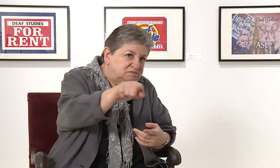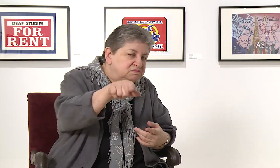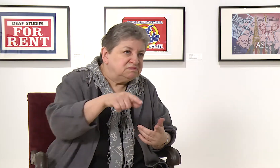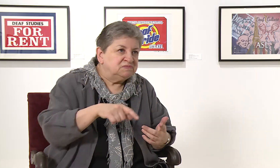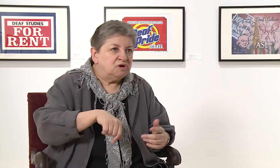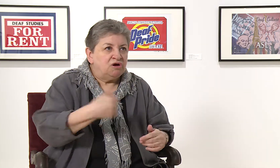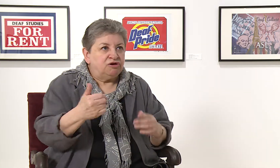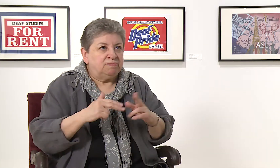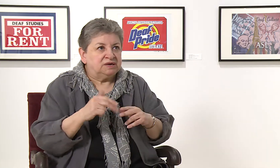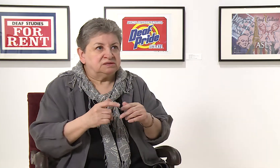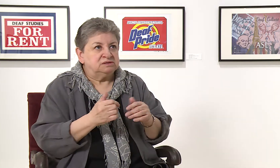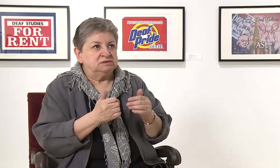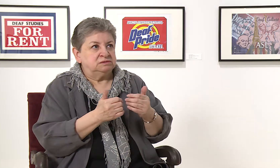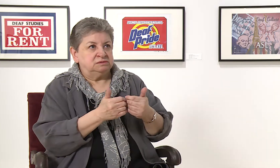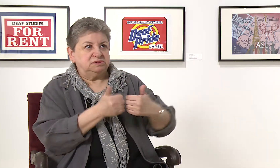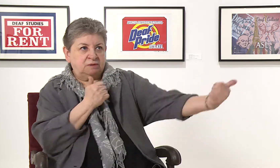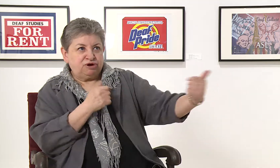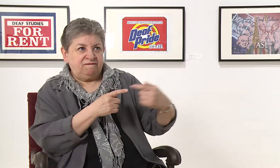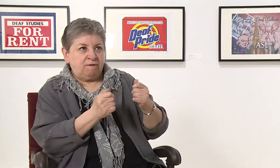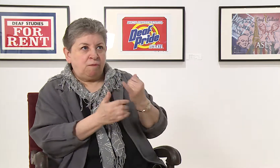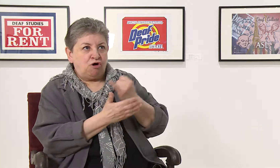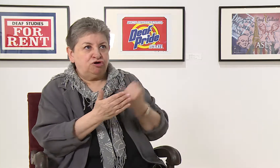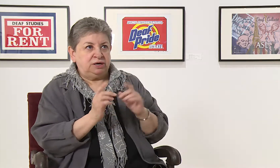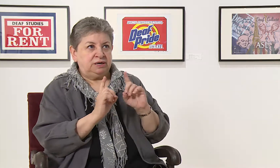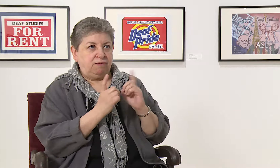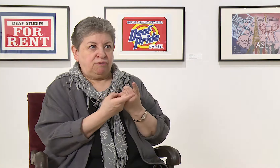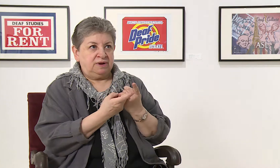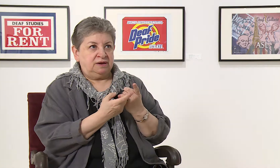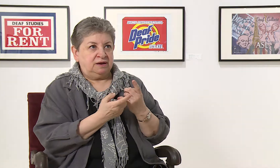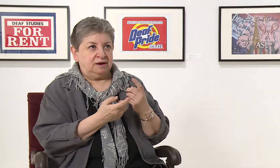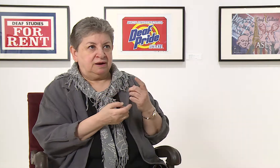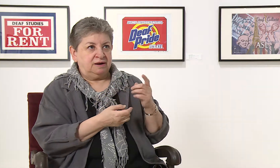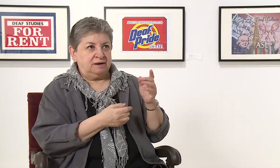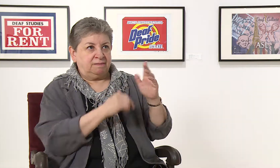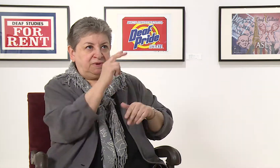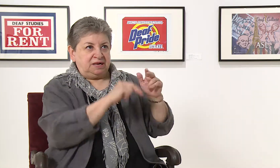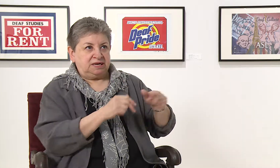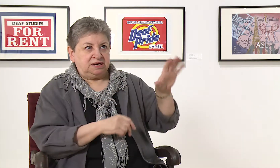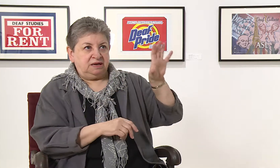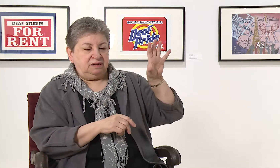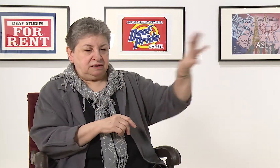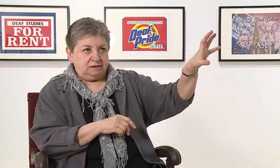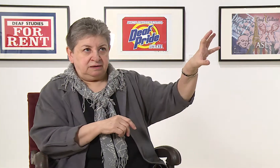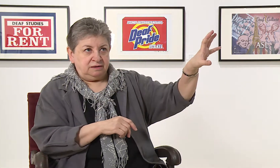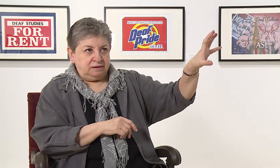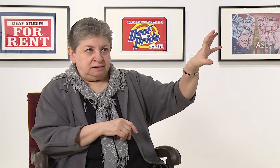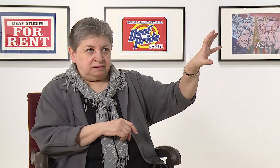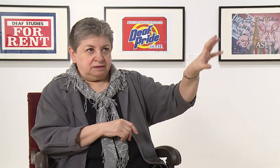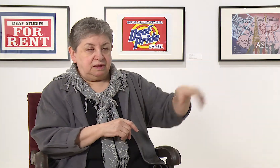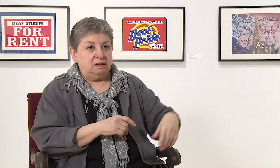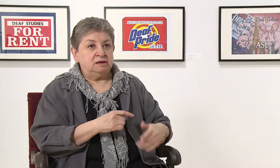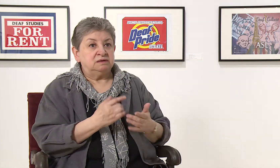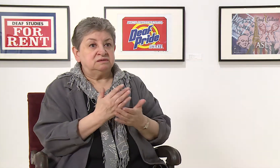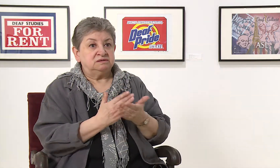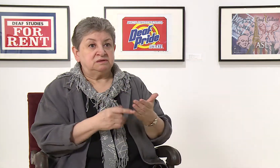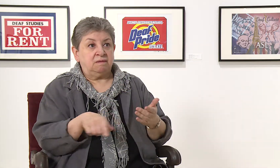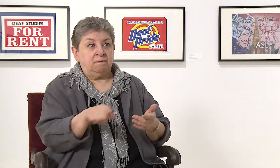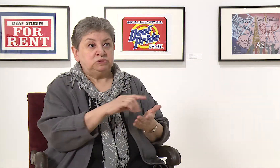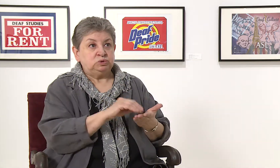in our dorm rooms. We also created art in a separate building outside of the art department.